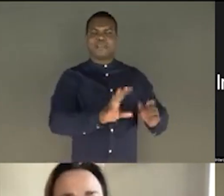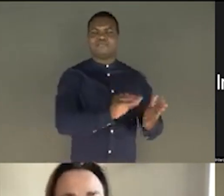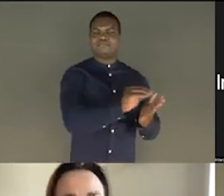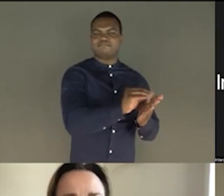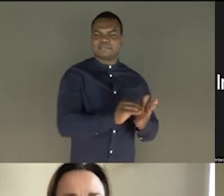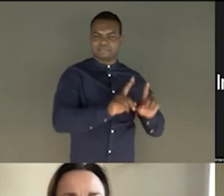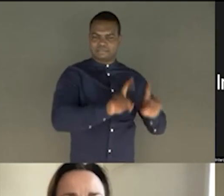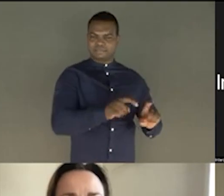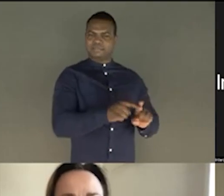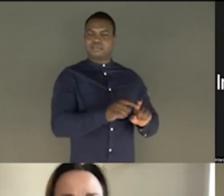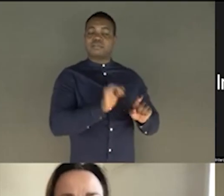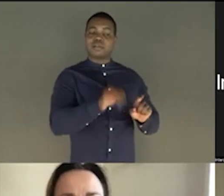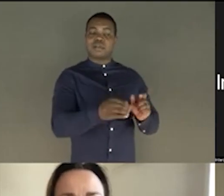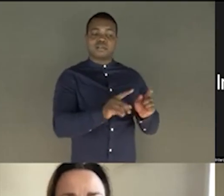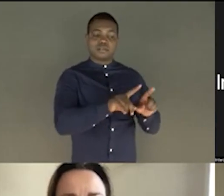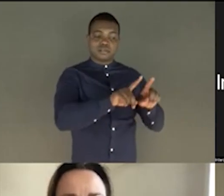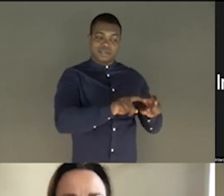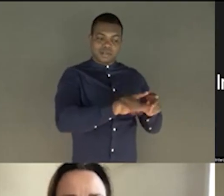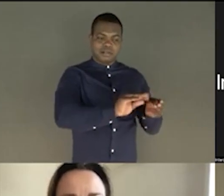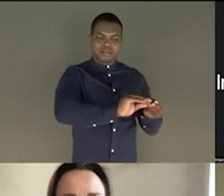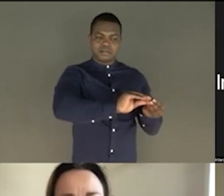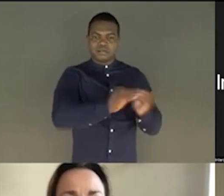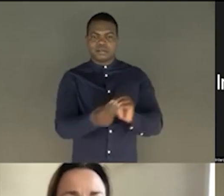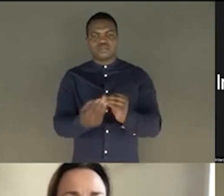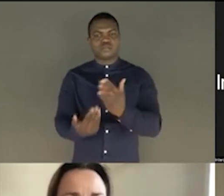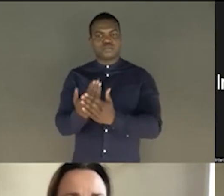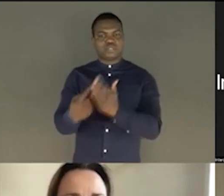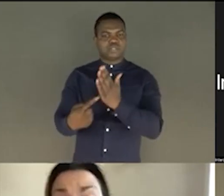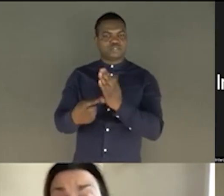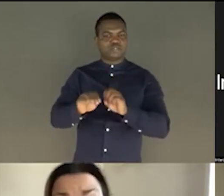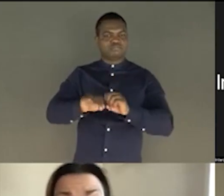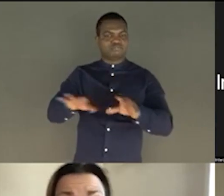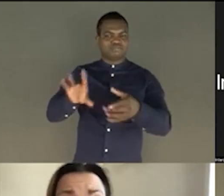and it would be, I think, really if this idea I think it's possible